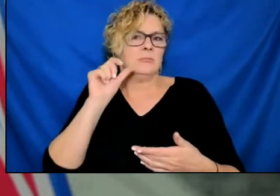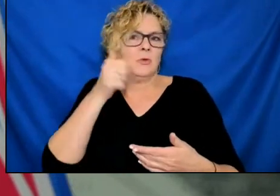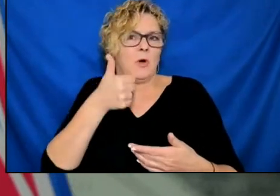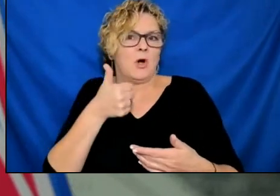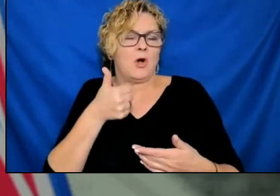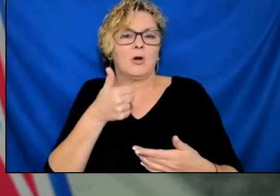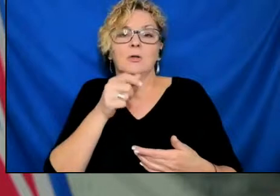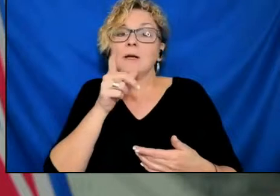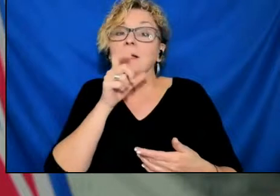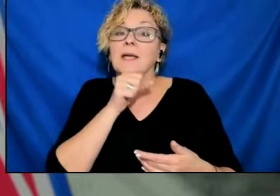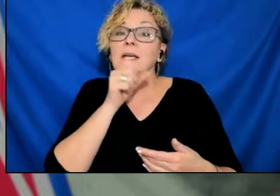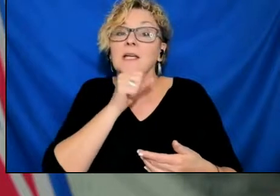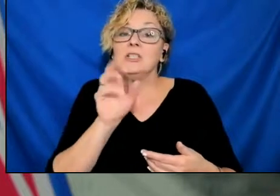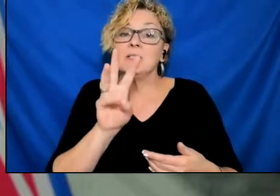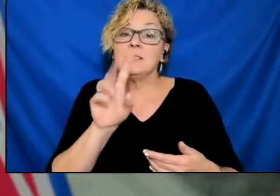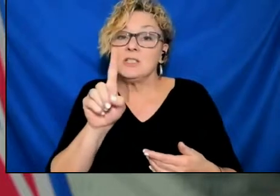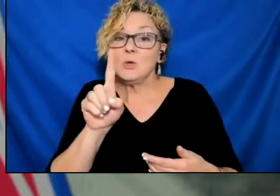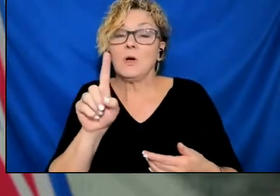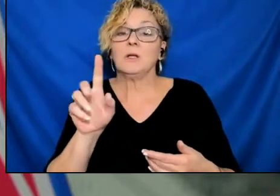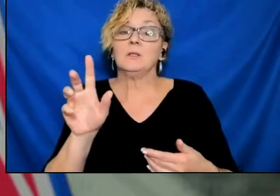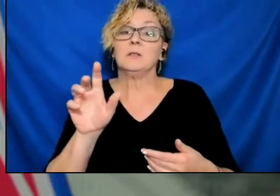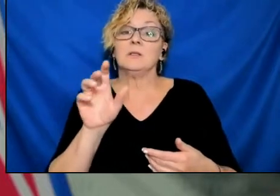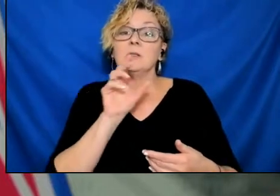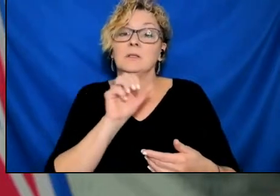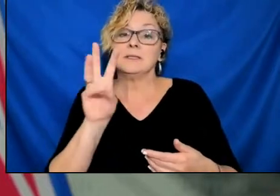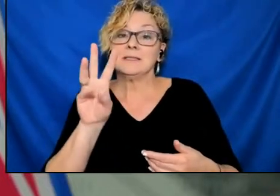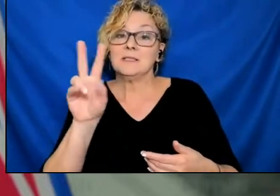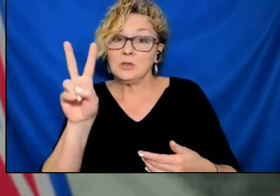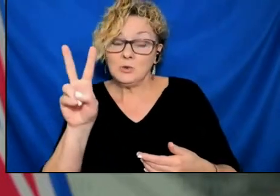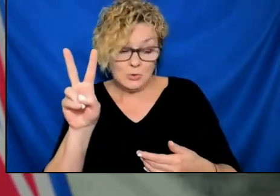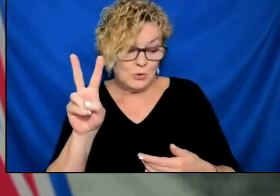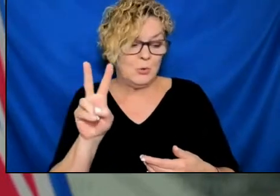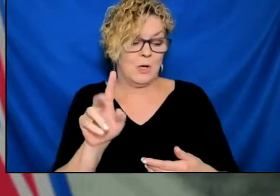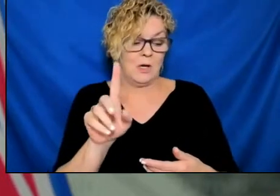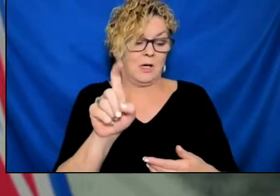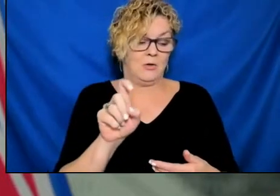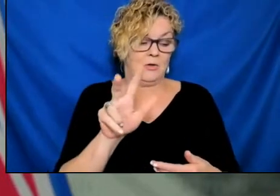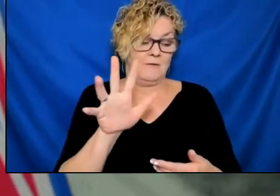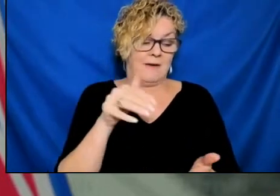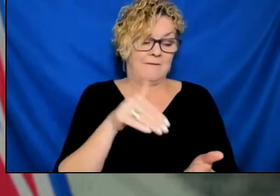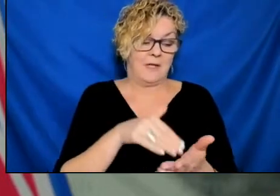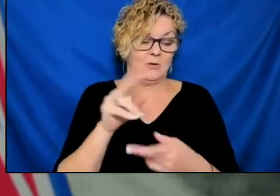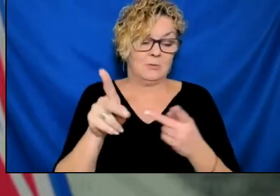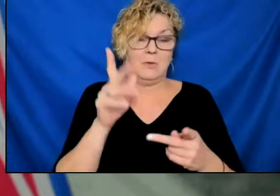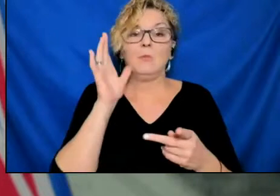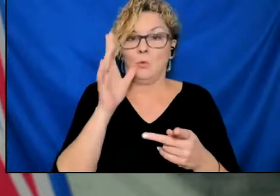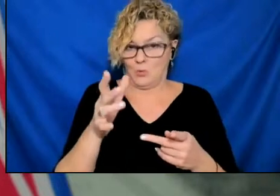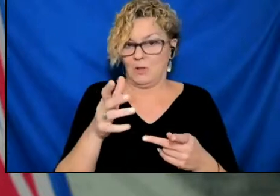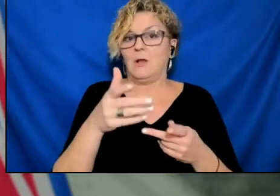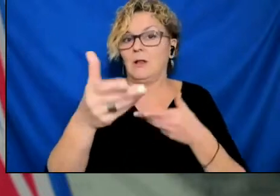invitations in the next 24 hours. Another 30,000 people age 60